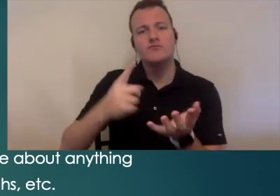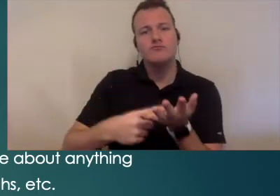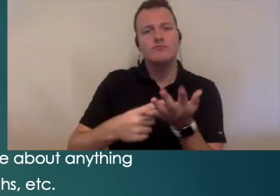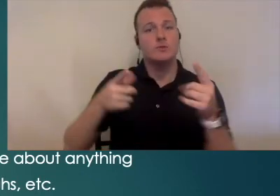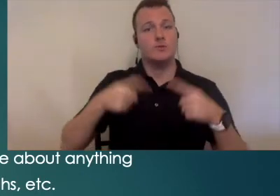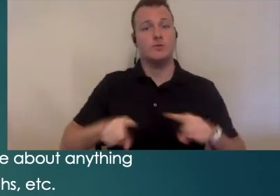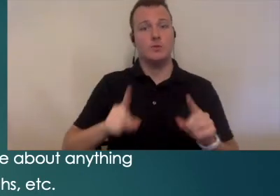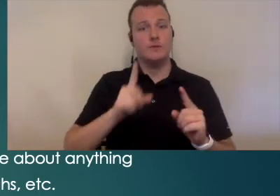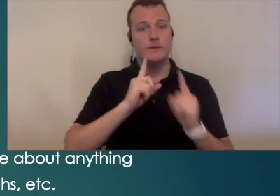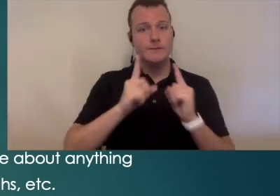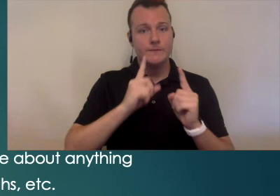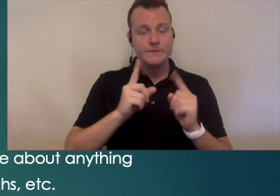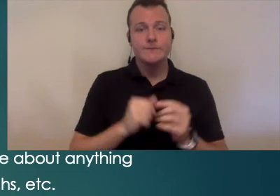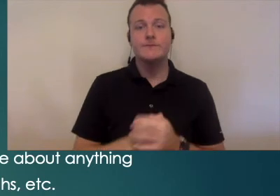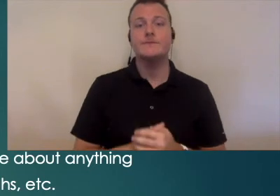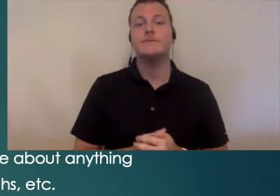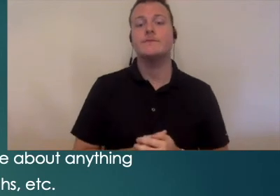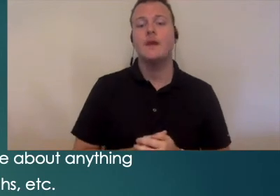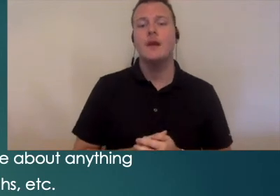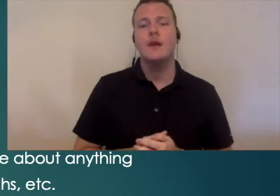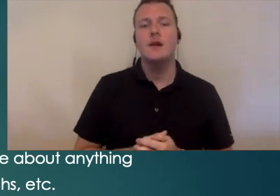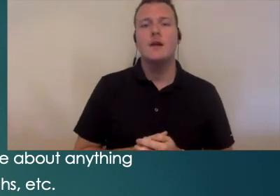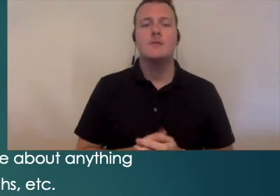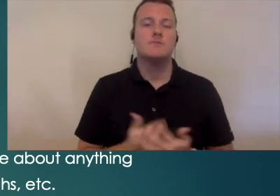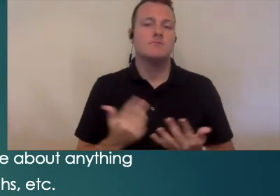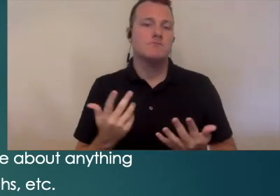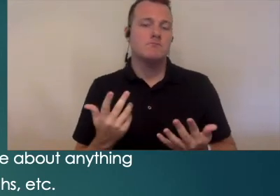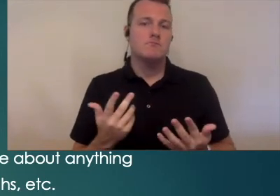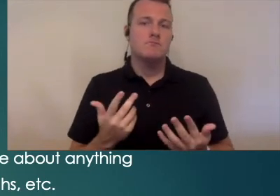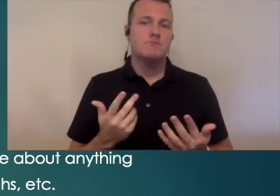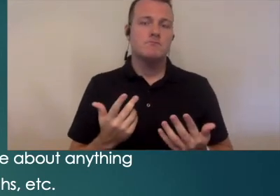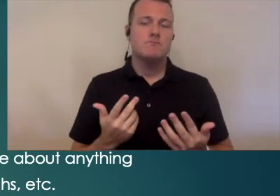interview and following the interview, what are some things that are